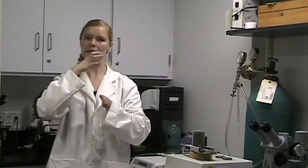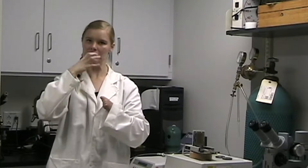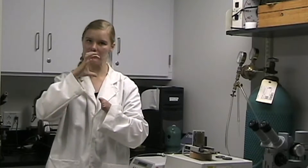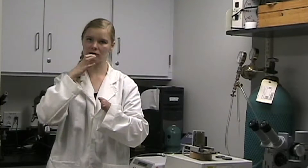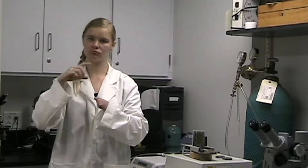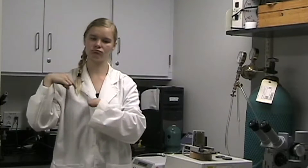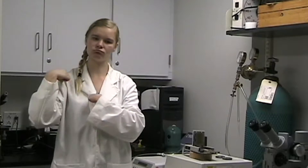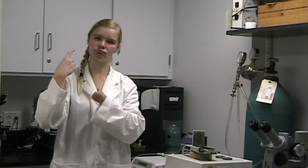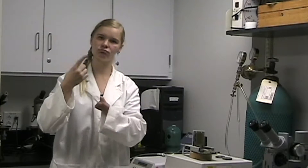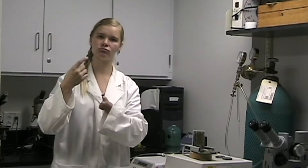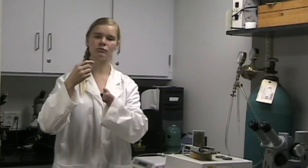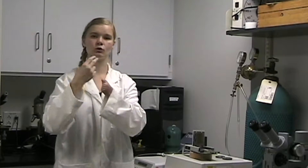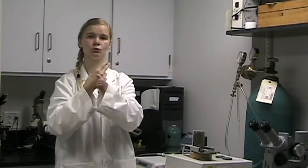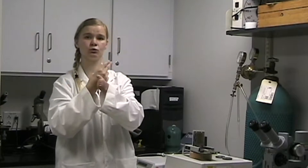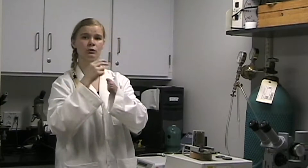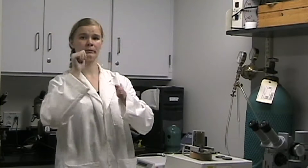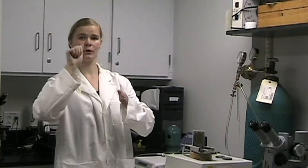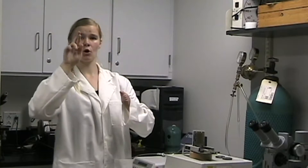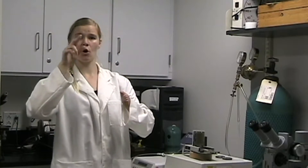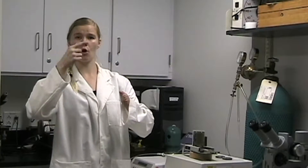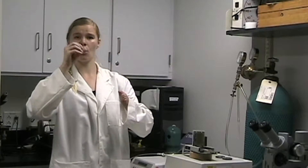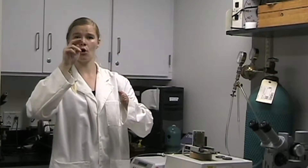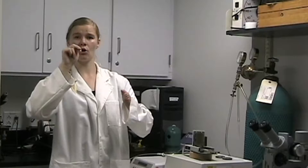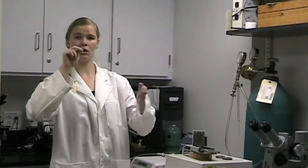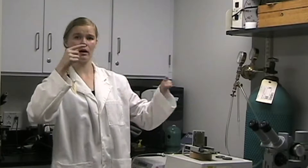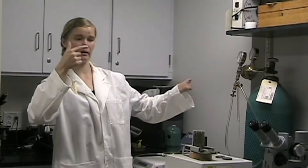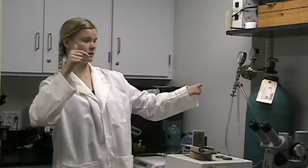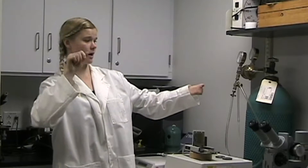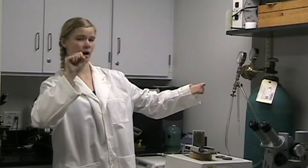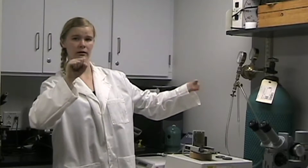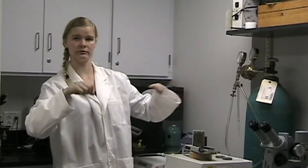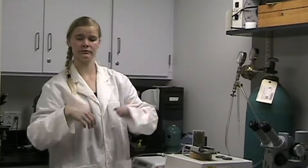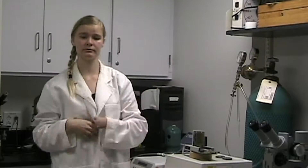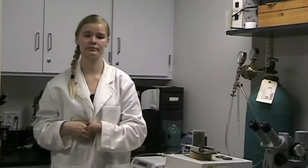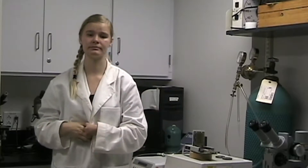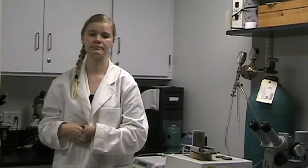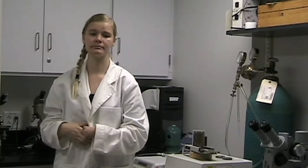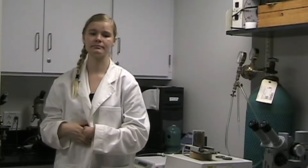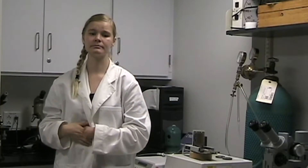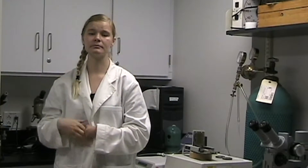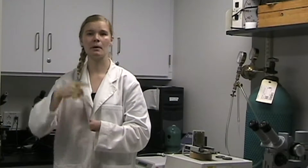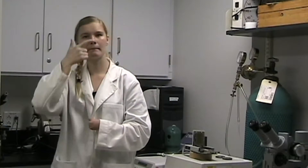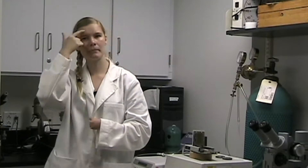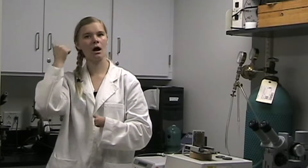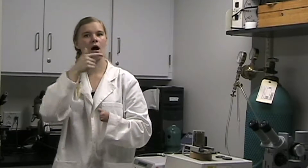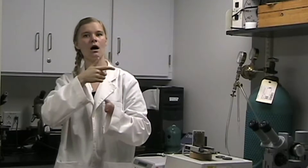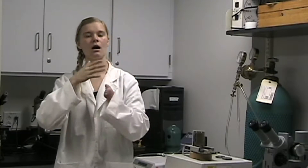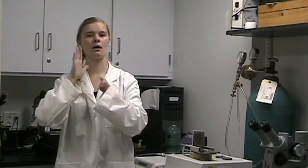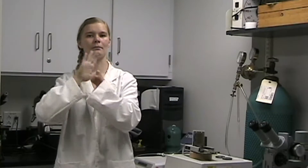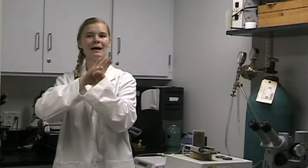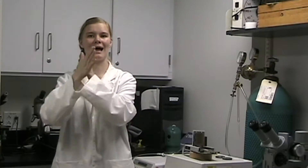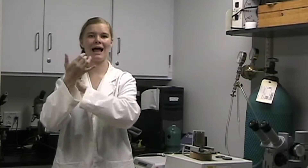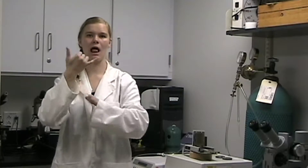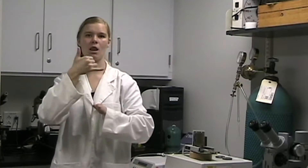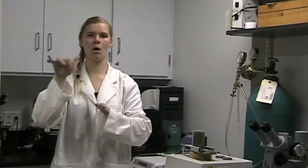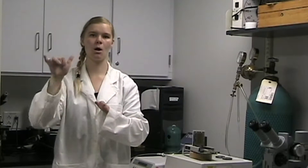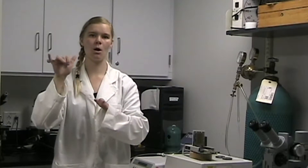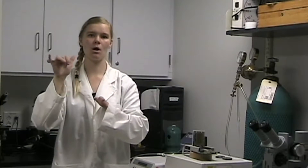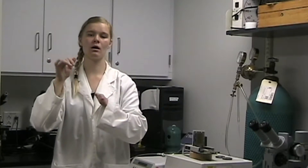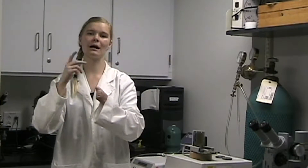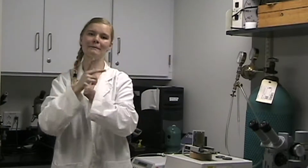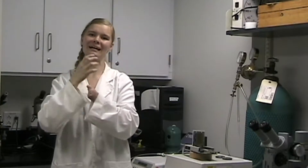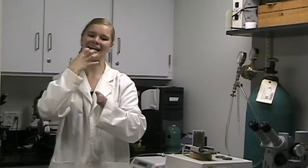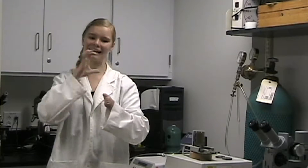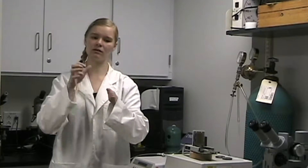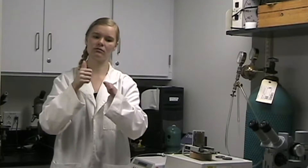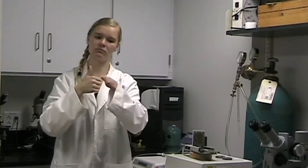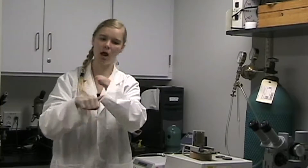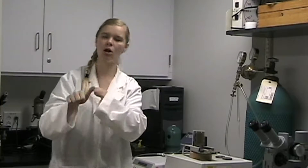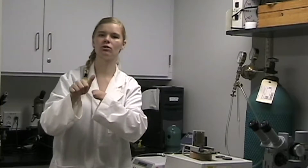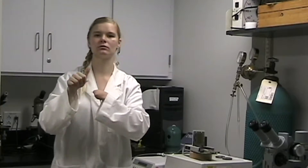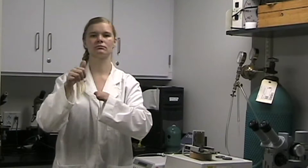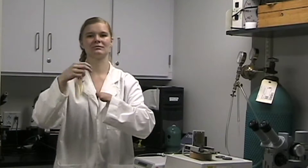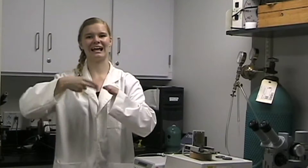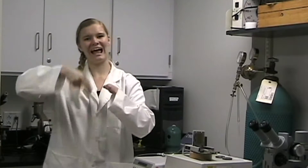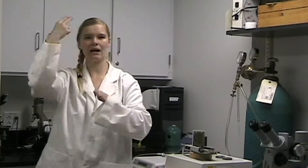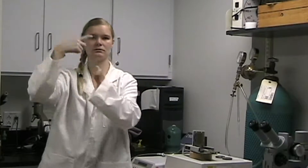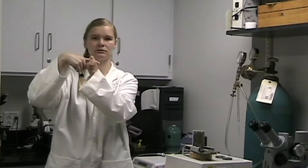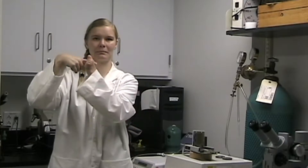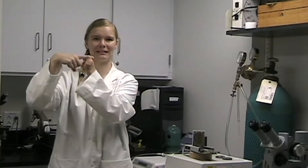Argon gas must be present so the fibers will not become yellow in the air at that high temperature.